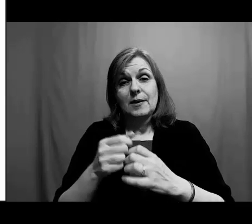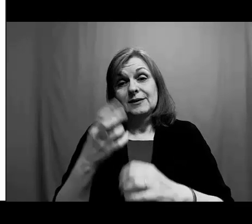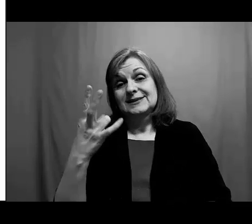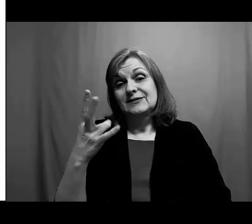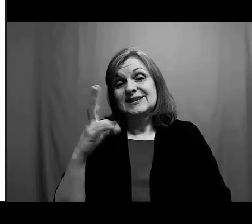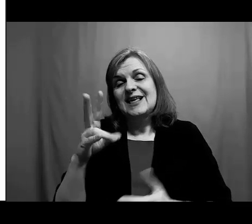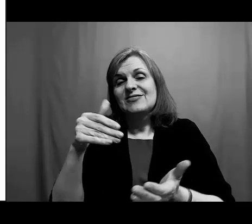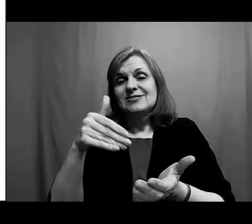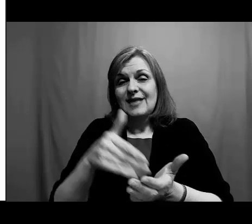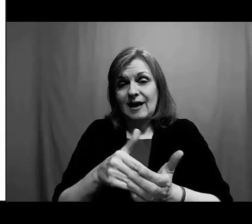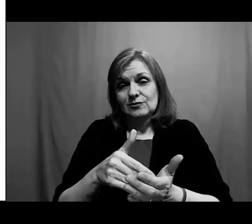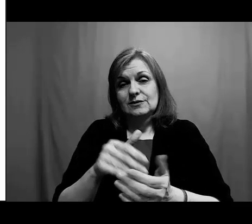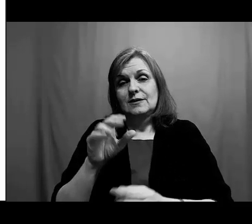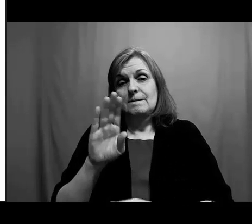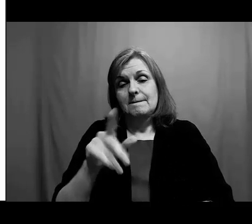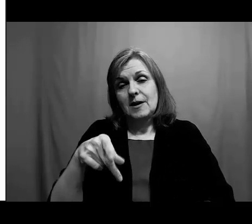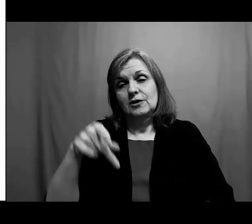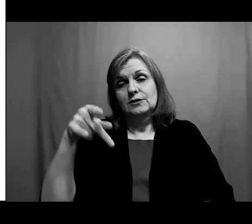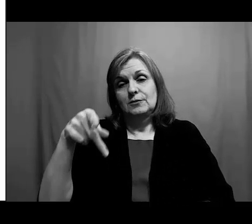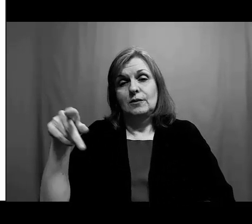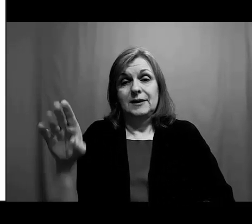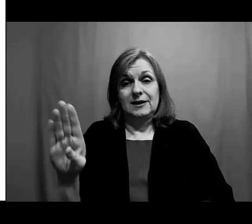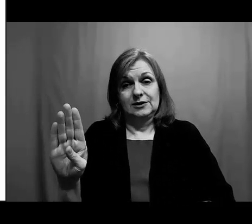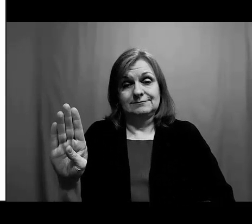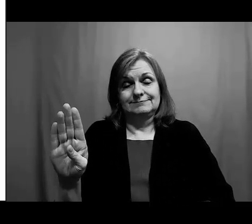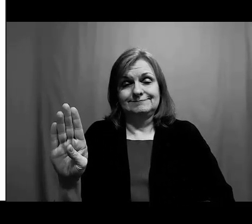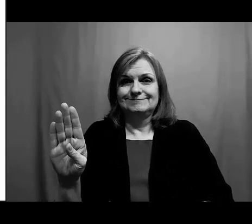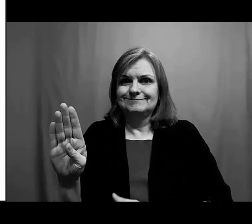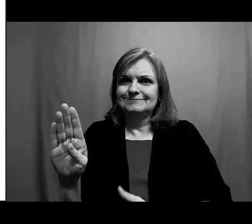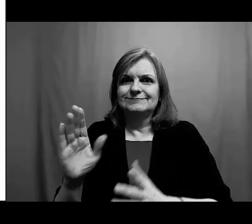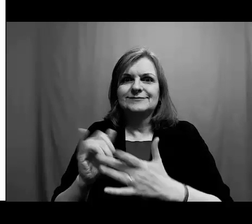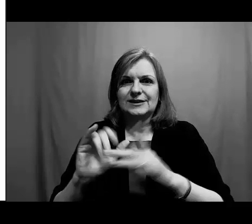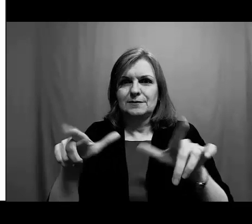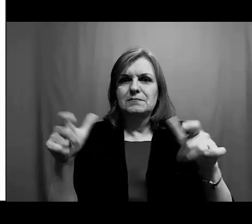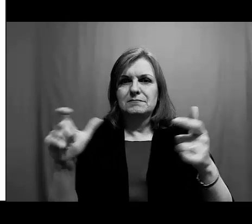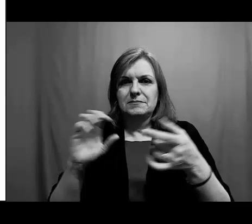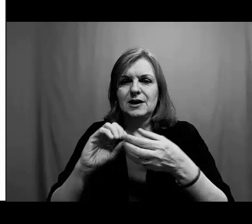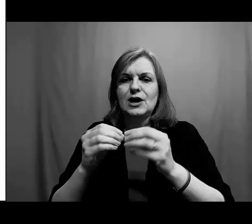17,000 parts per billion -- these are huge numbers